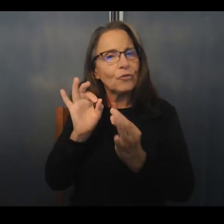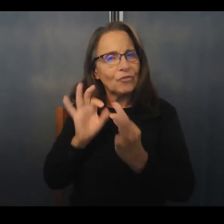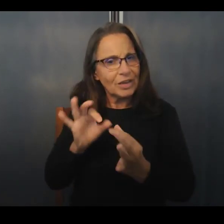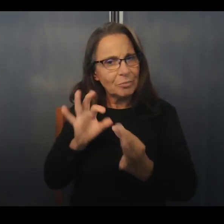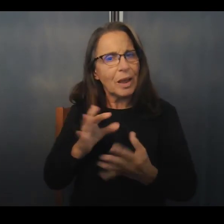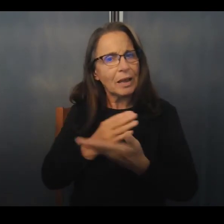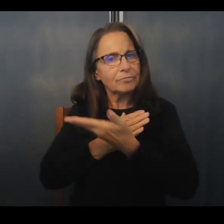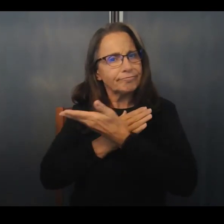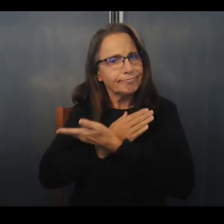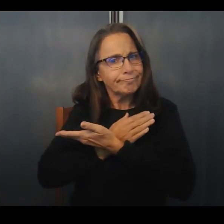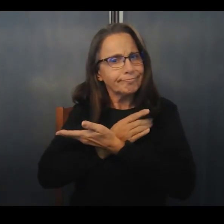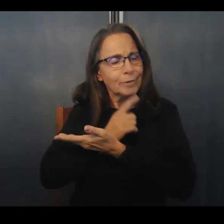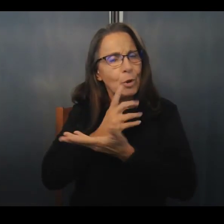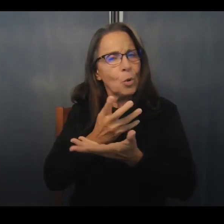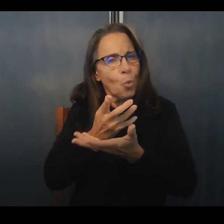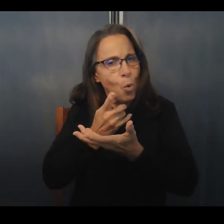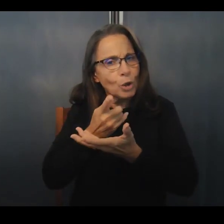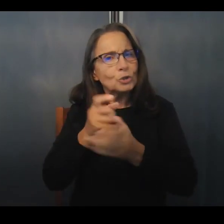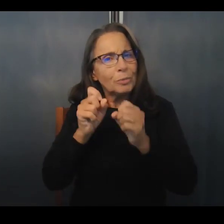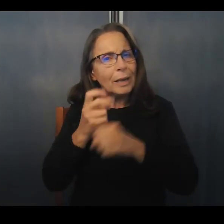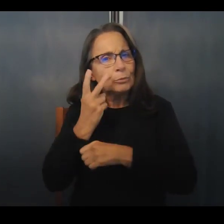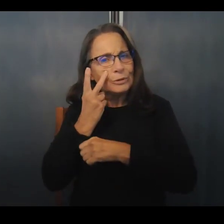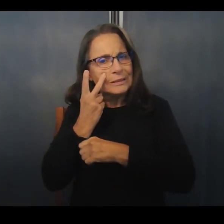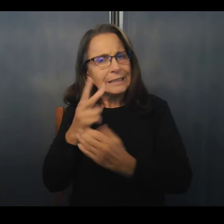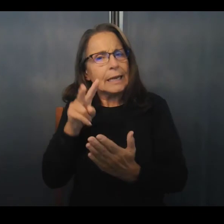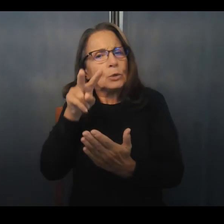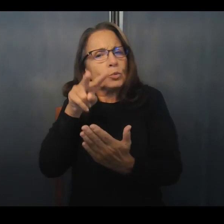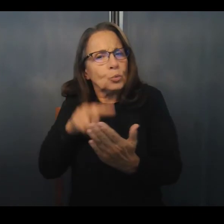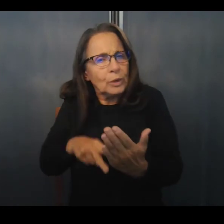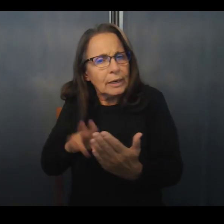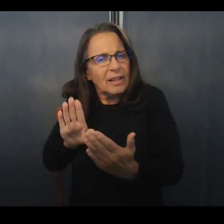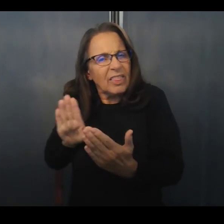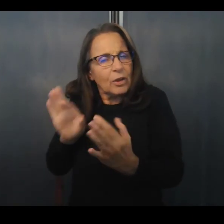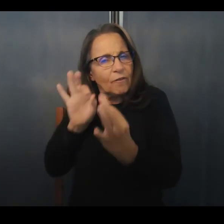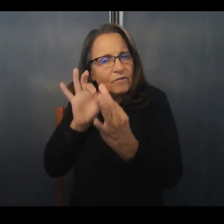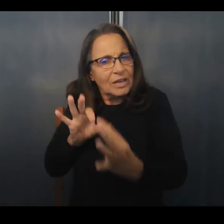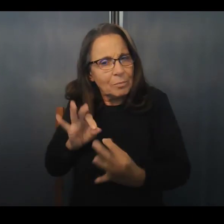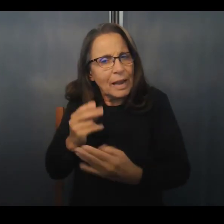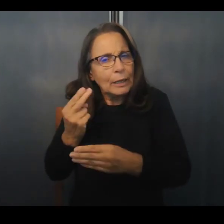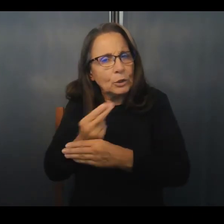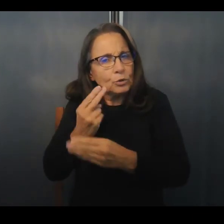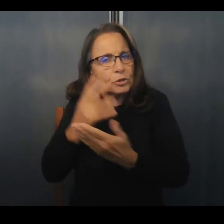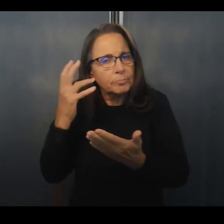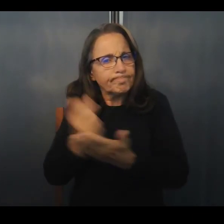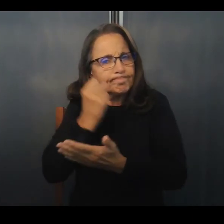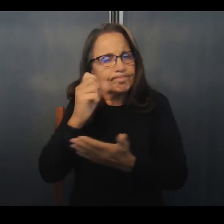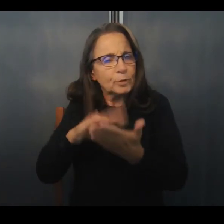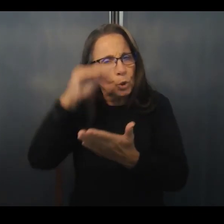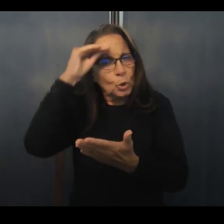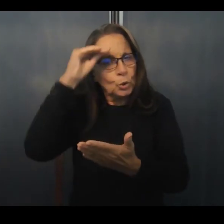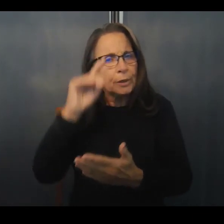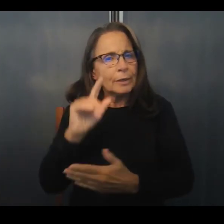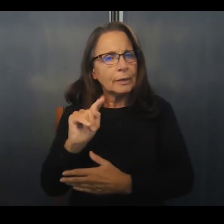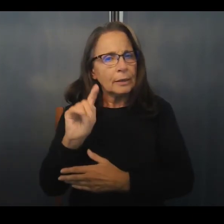want you to be able to read it and have that as a learning tool for you going back into my grades